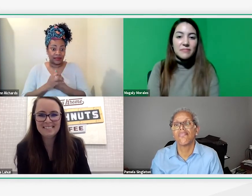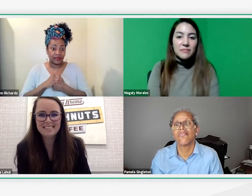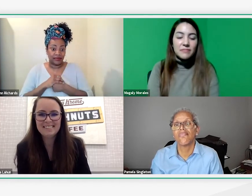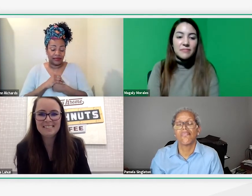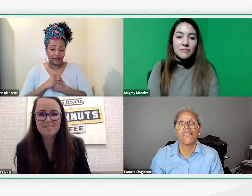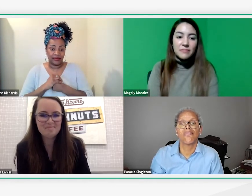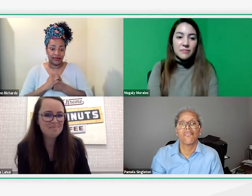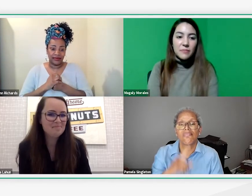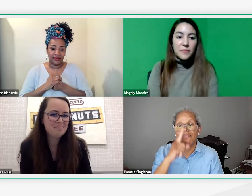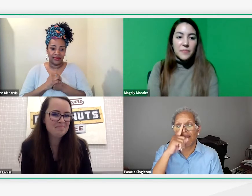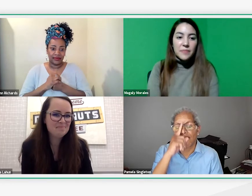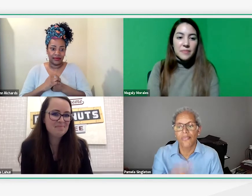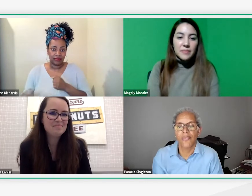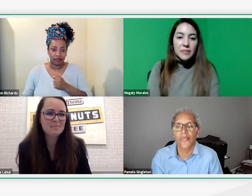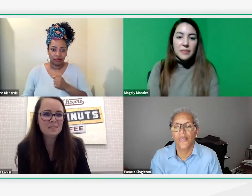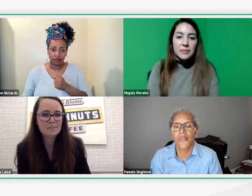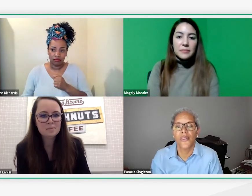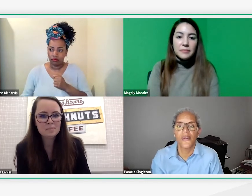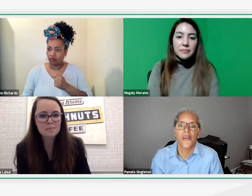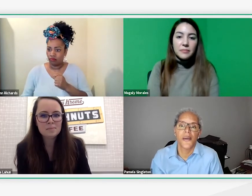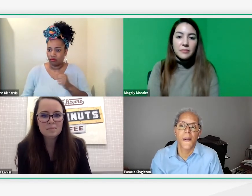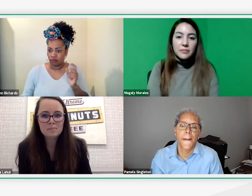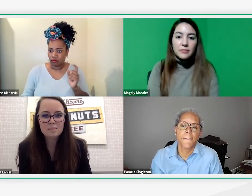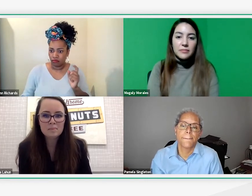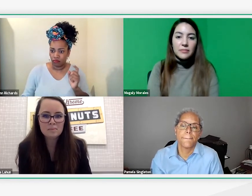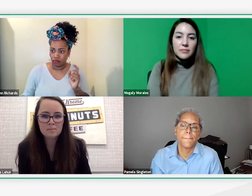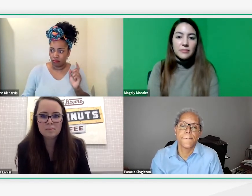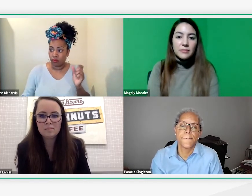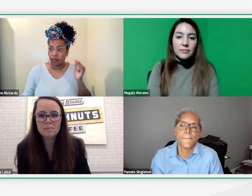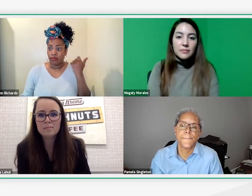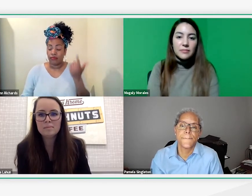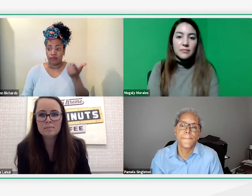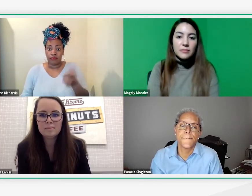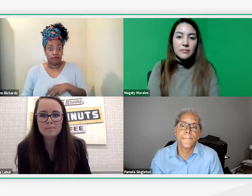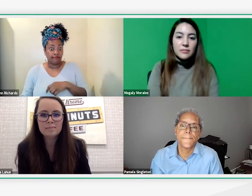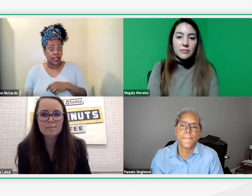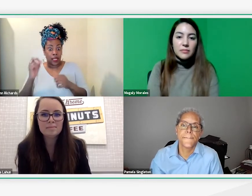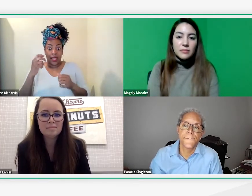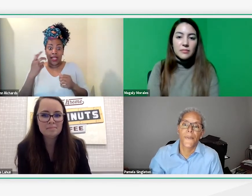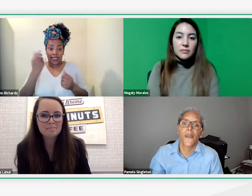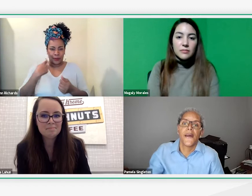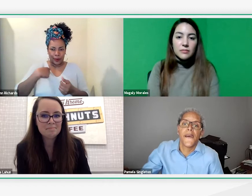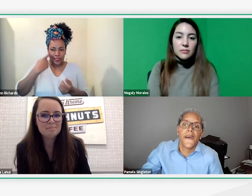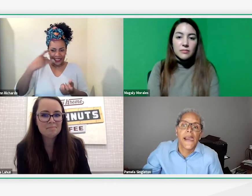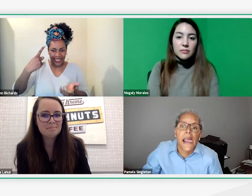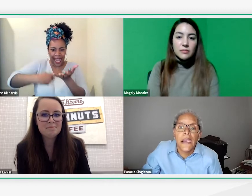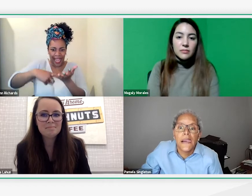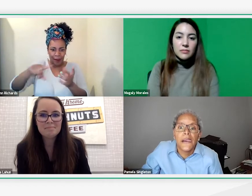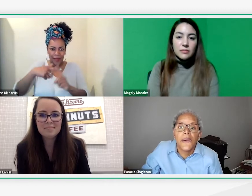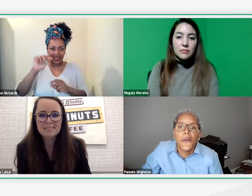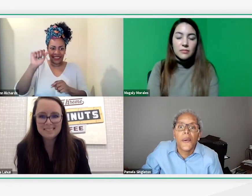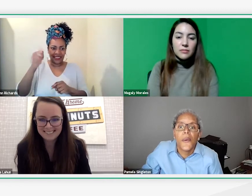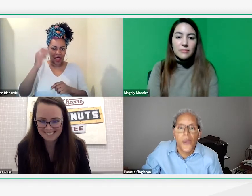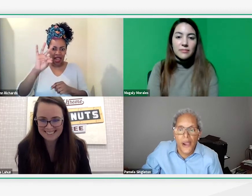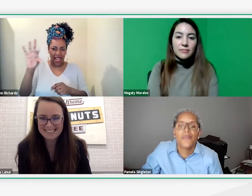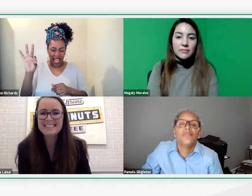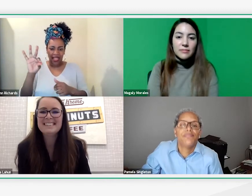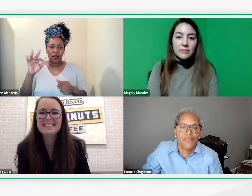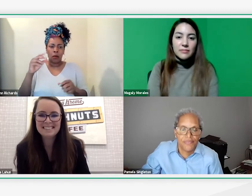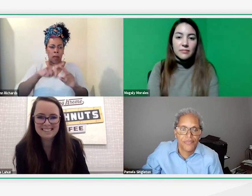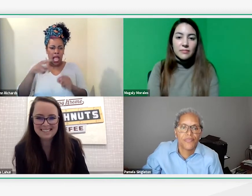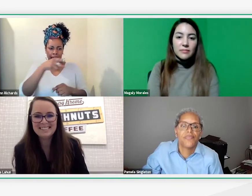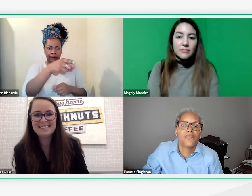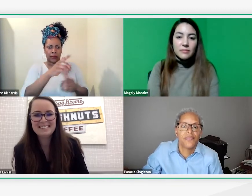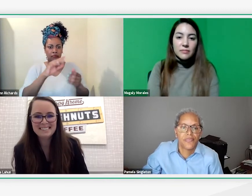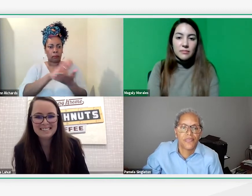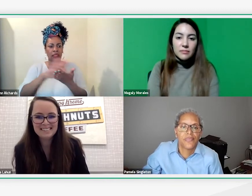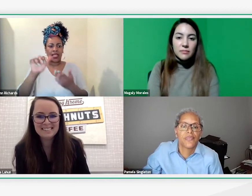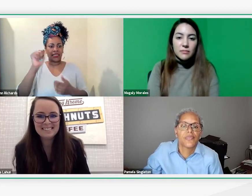sharing that. Let's go ahead to the next slide. So we just discussed the 1099 a little bit,